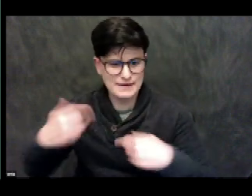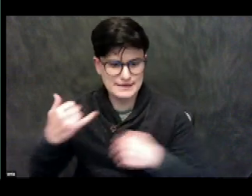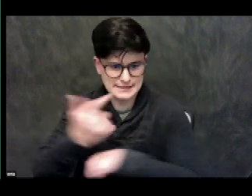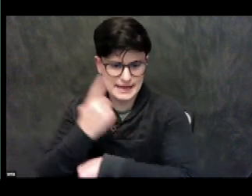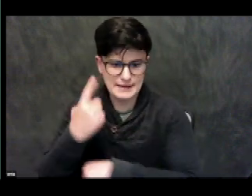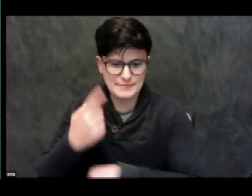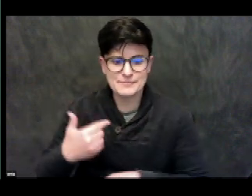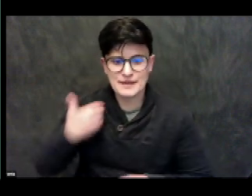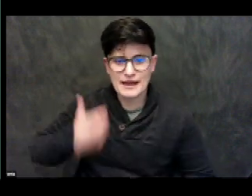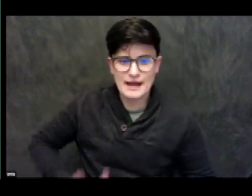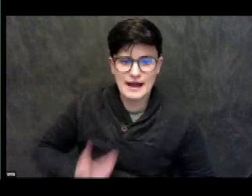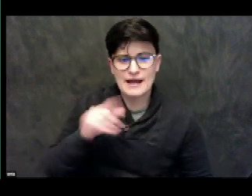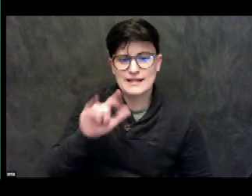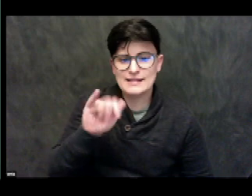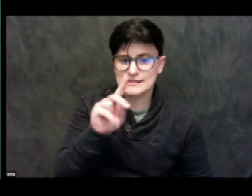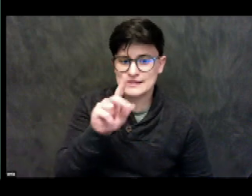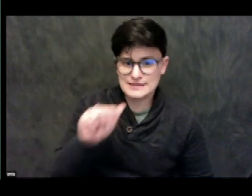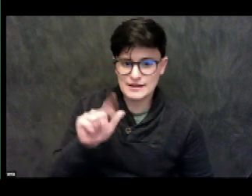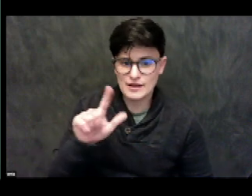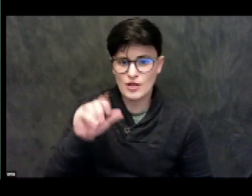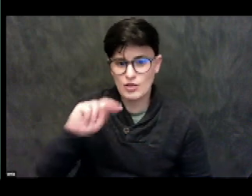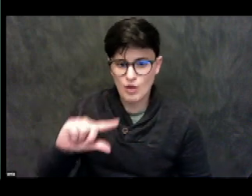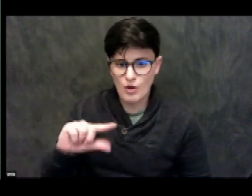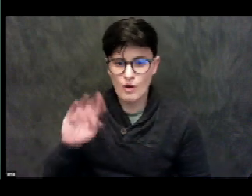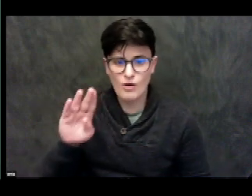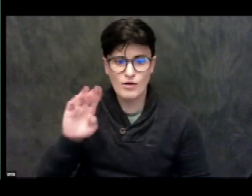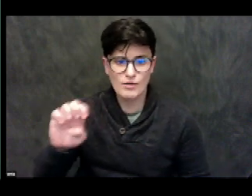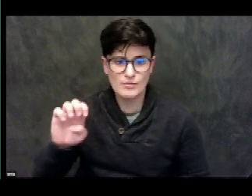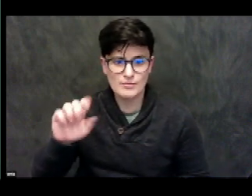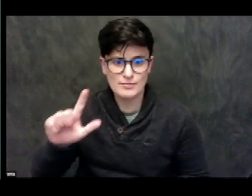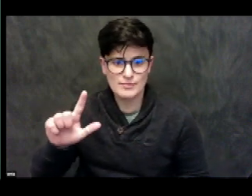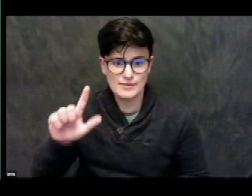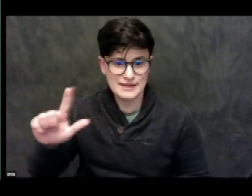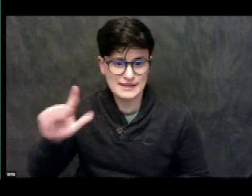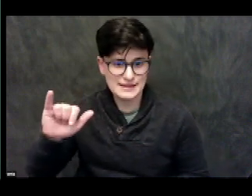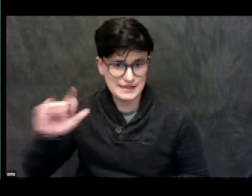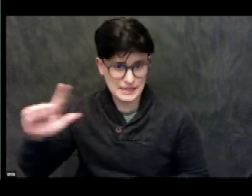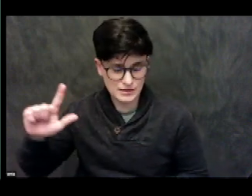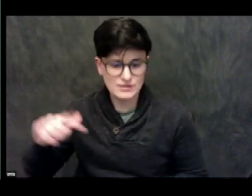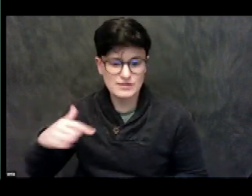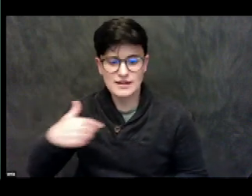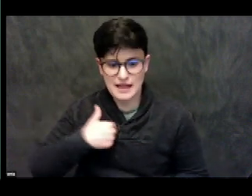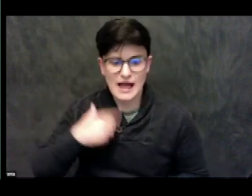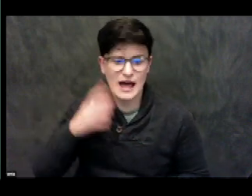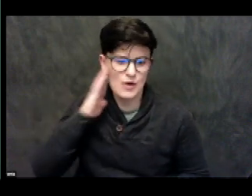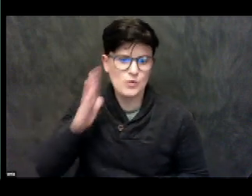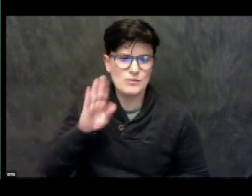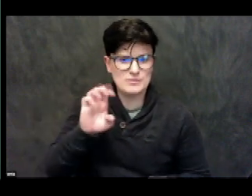and I will be your facilitator sneakers. And has asked me to interject as I